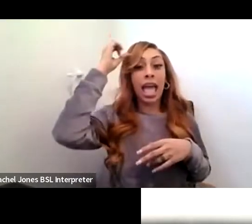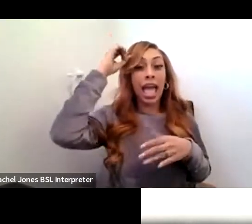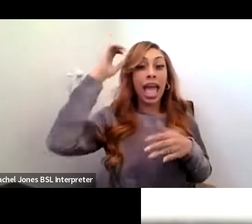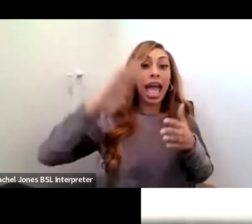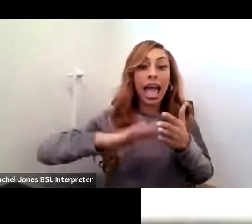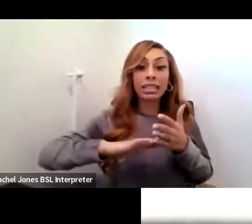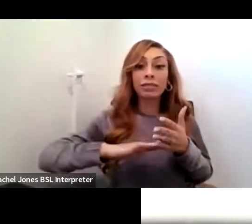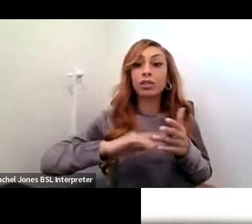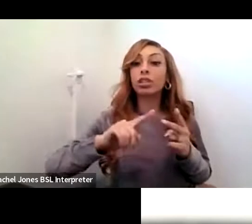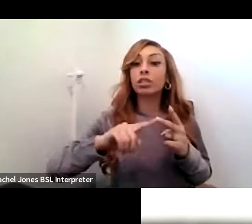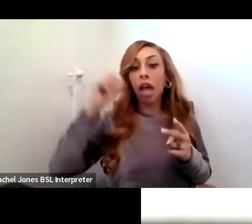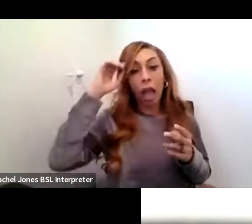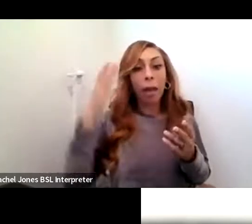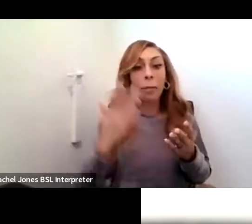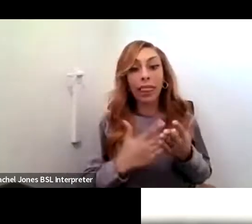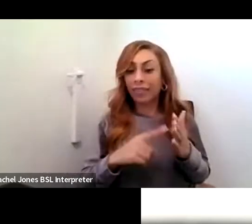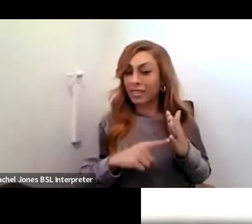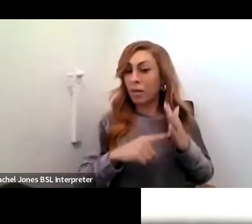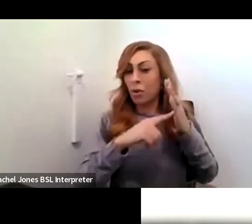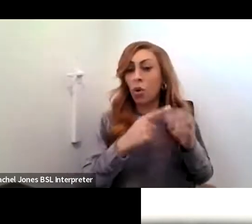I believe that it's important to consider